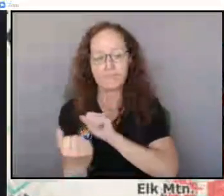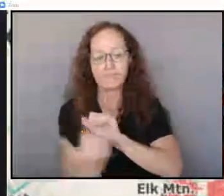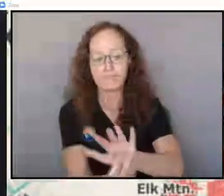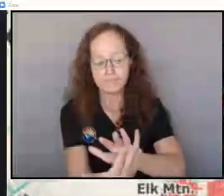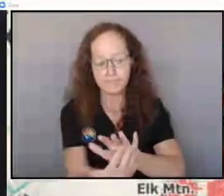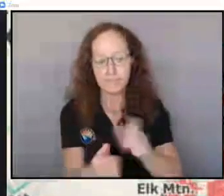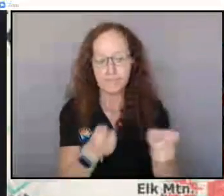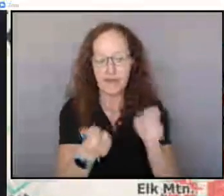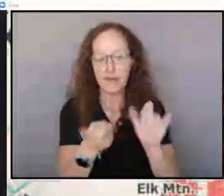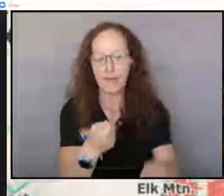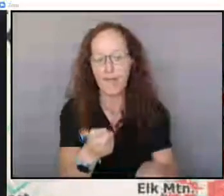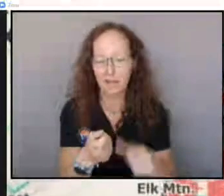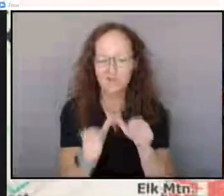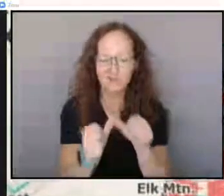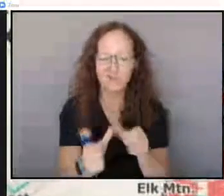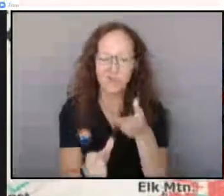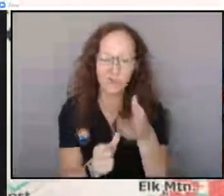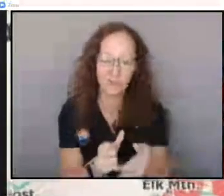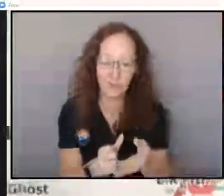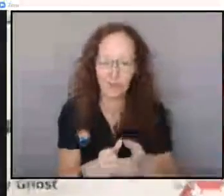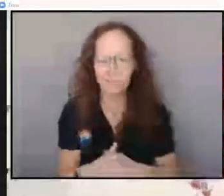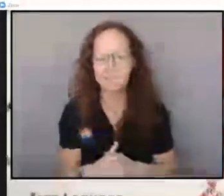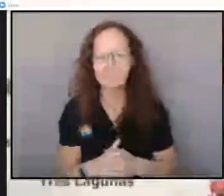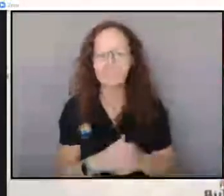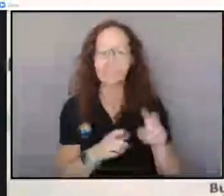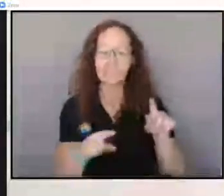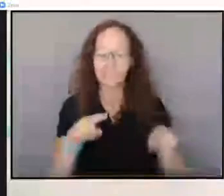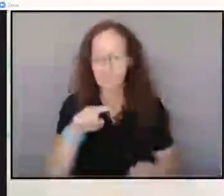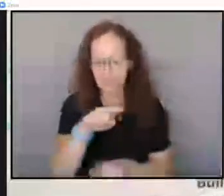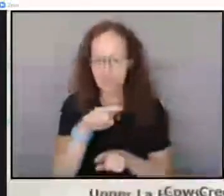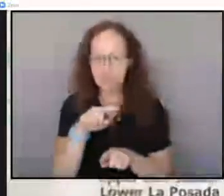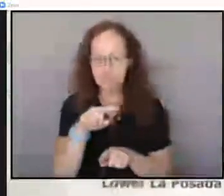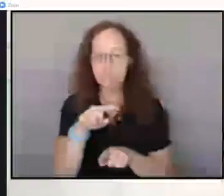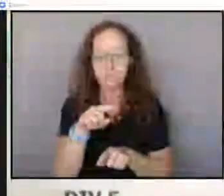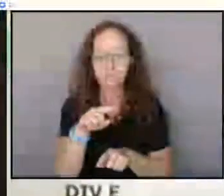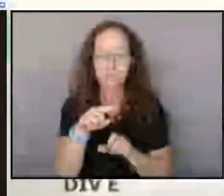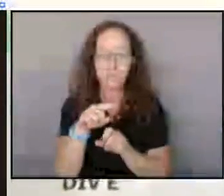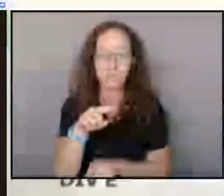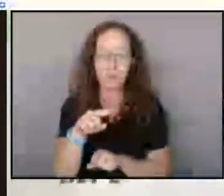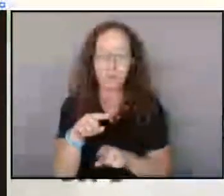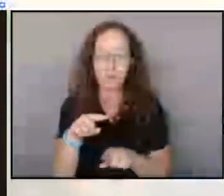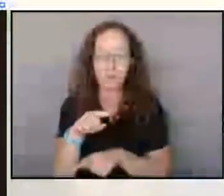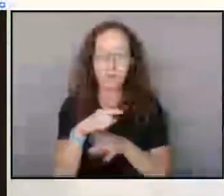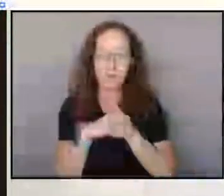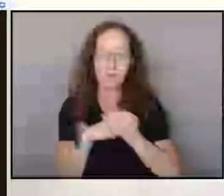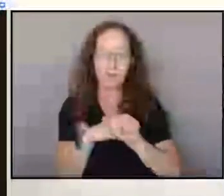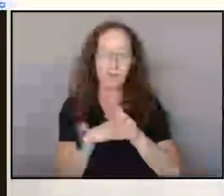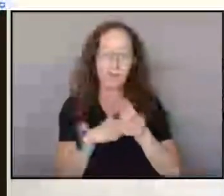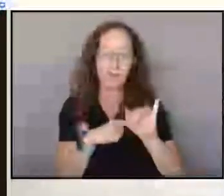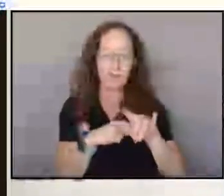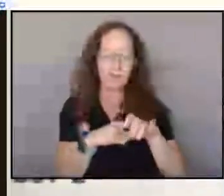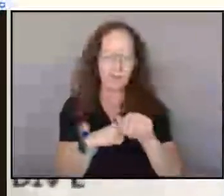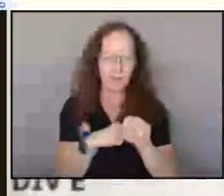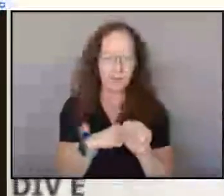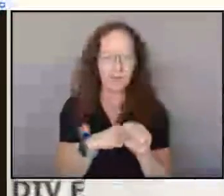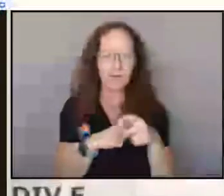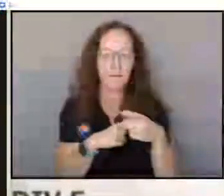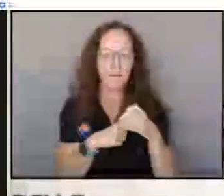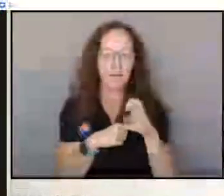YESTERDAY AS IF YOU WERE LISTENING TO MY REPORT YESTERDAY, WE HAD SIGNIFICANT WINDS THE NIGHT BEFORE